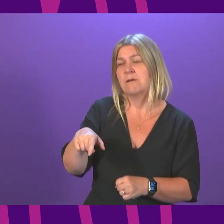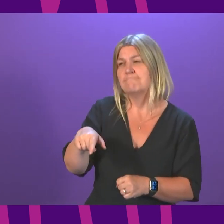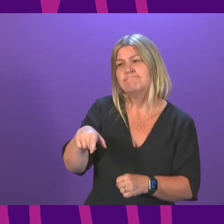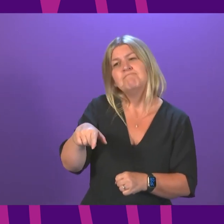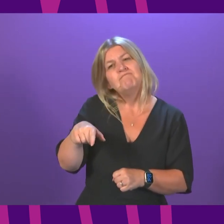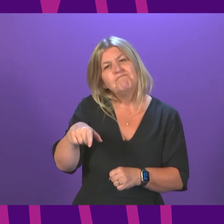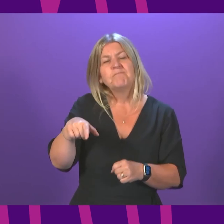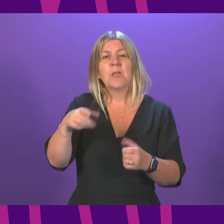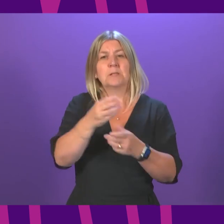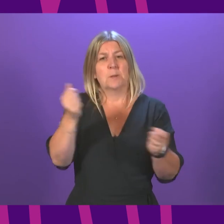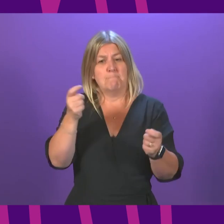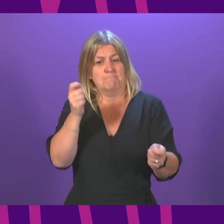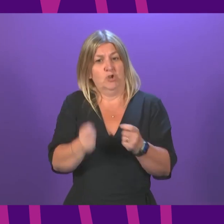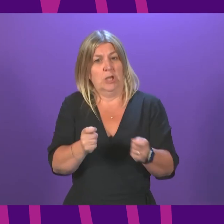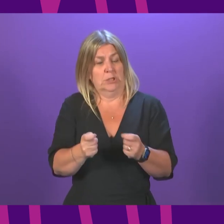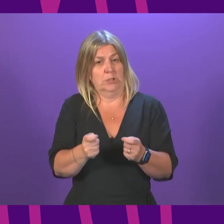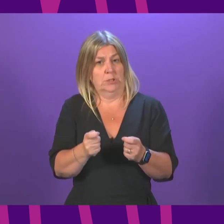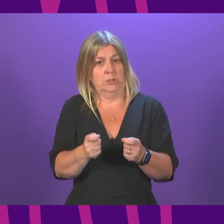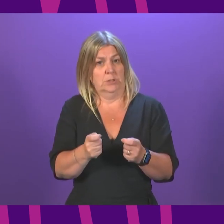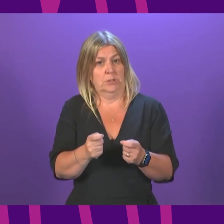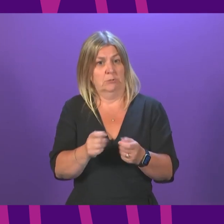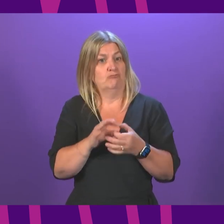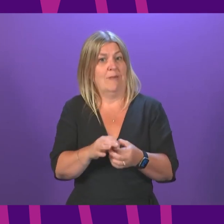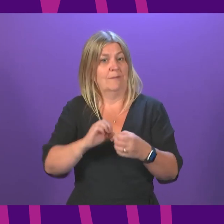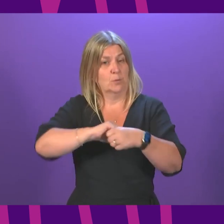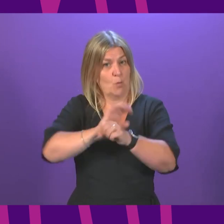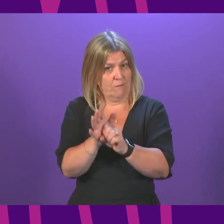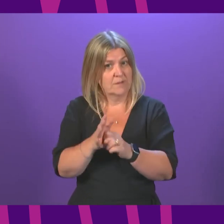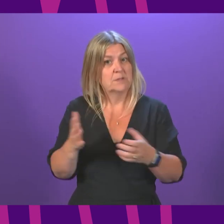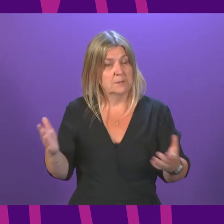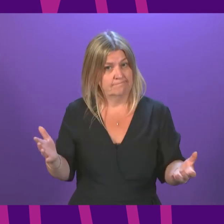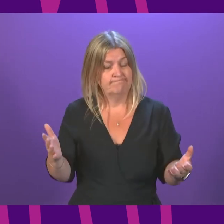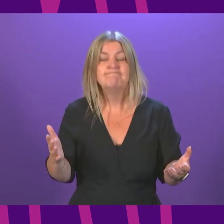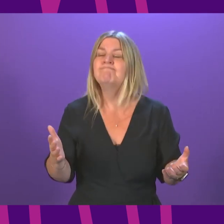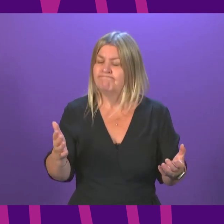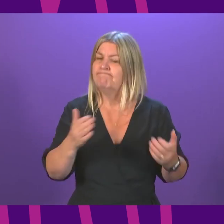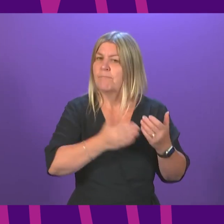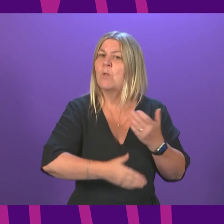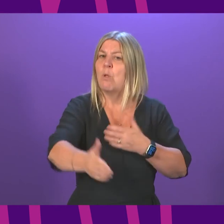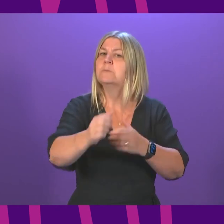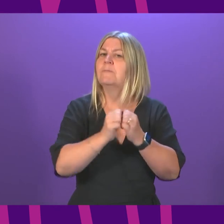Welsh, who was a serious and gentle politician with a fun side. Members might not know that